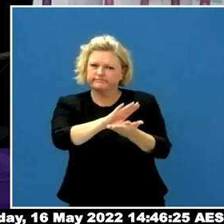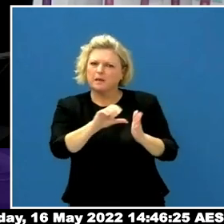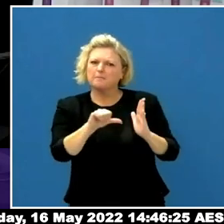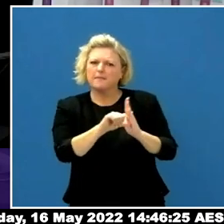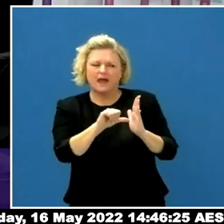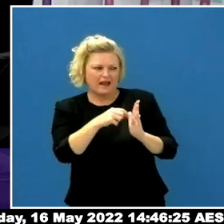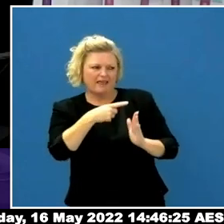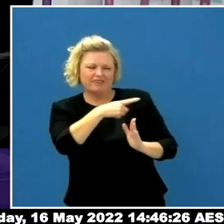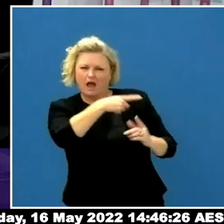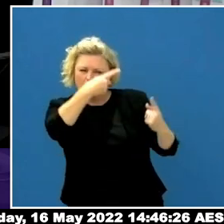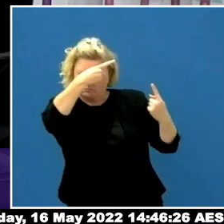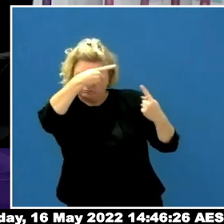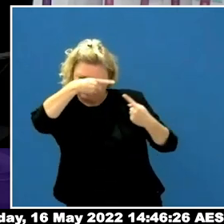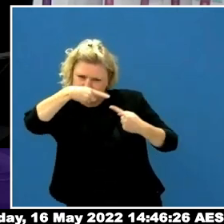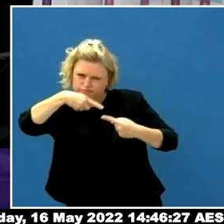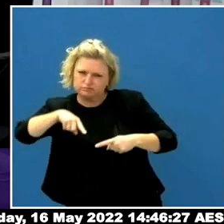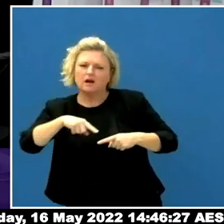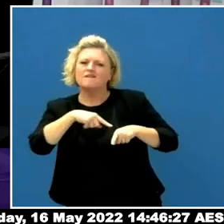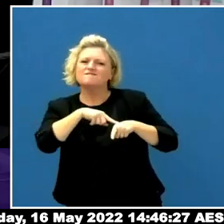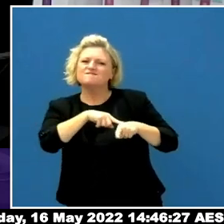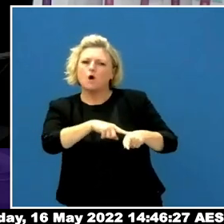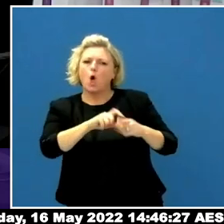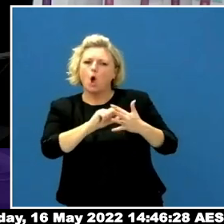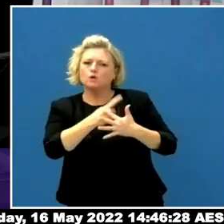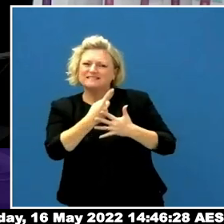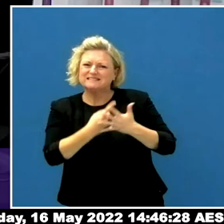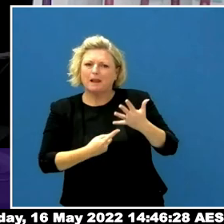moderate to severe to high.